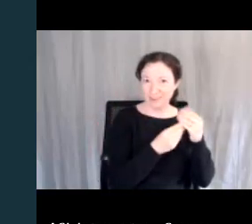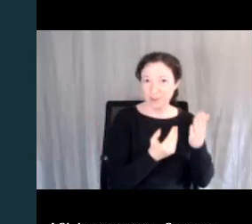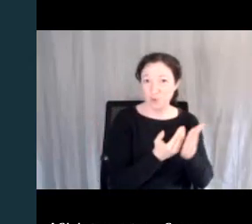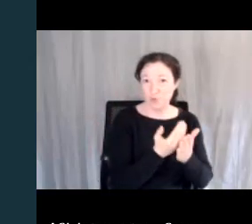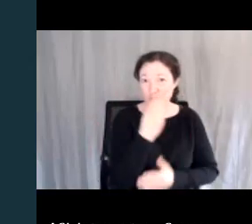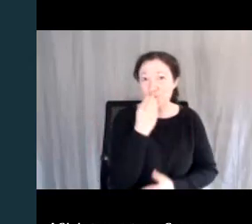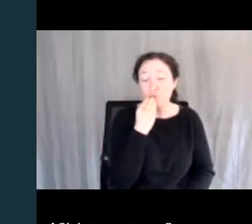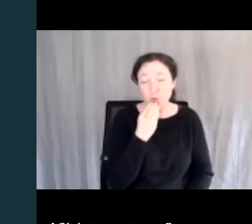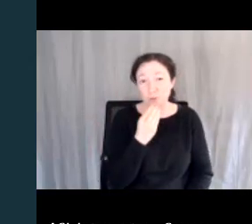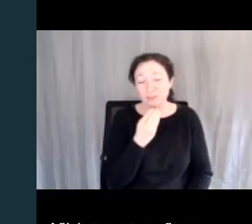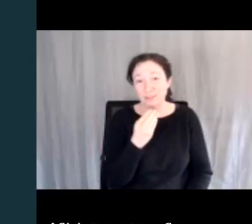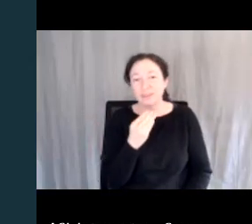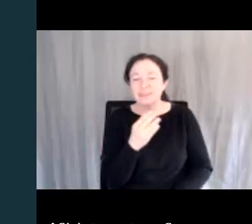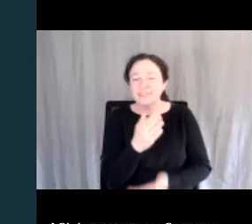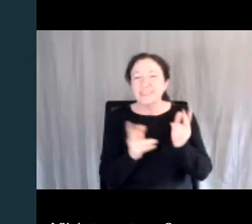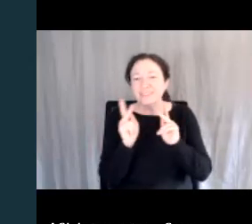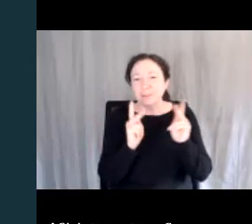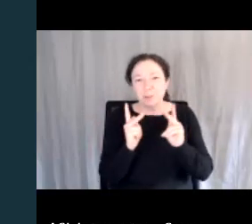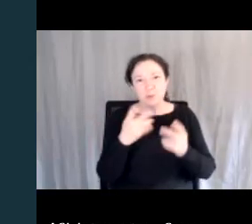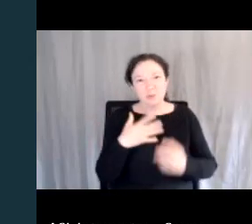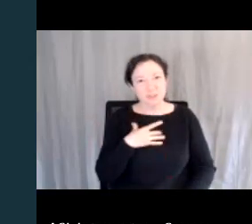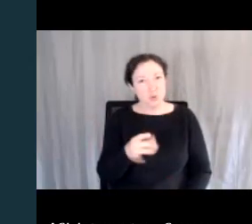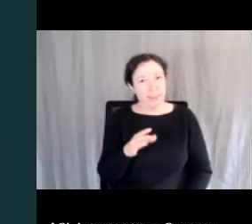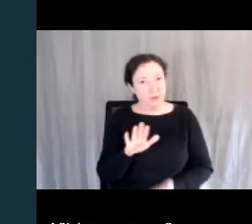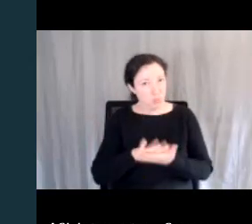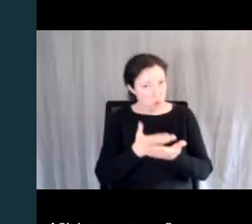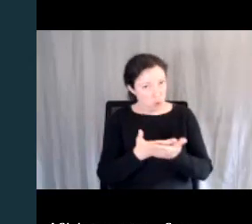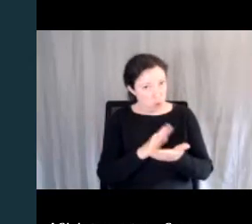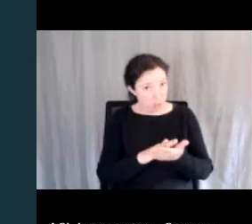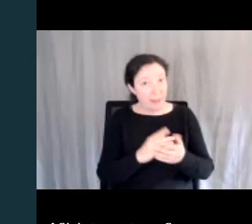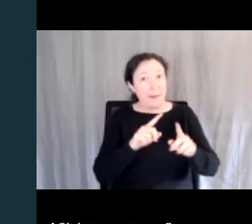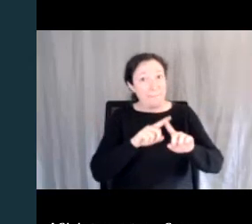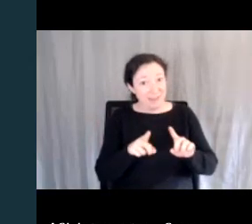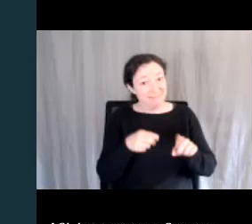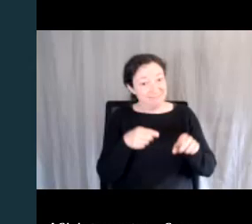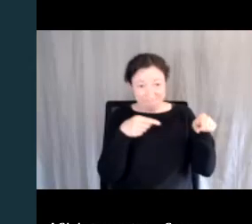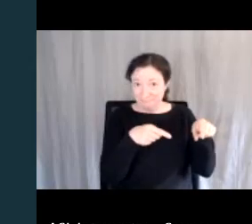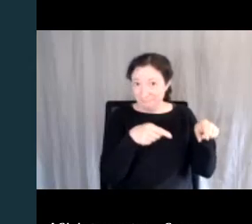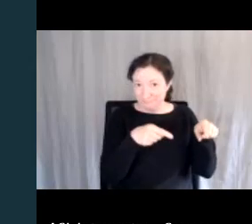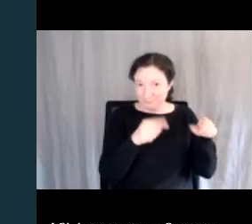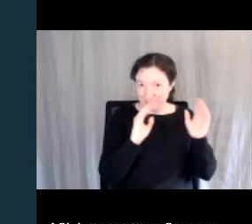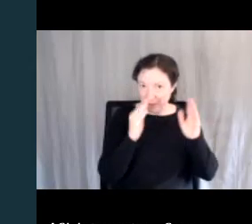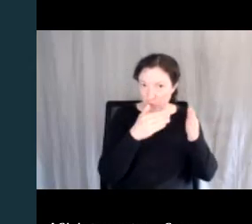That's a big barrier if you don't like to cook. But the whole 30 anti-inflammatory diet is a great place to start.